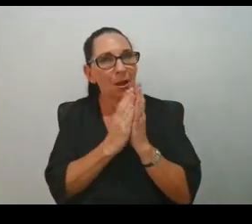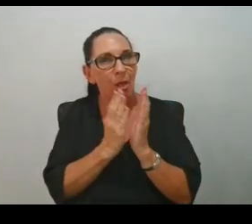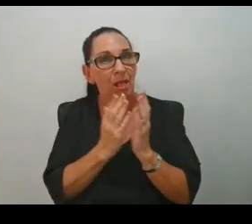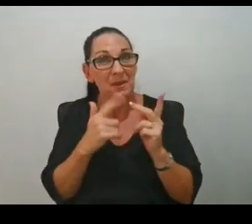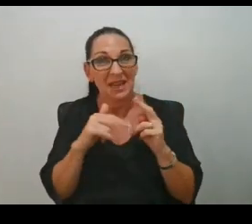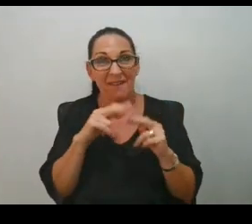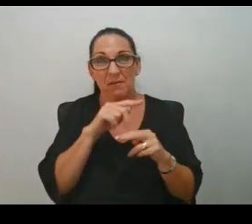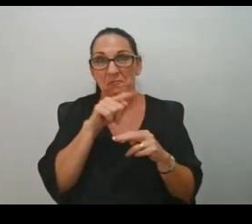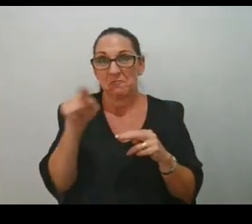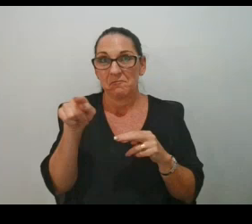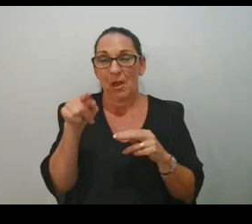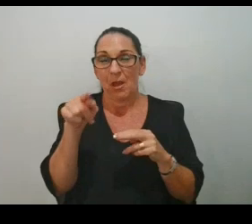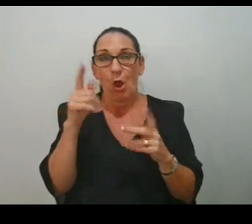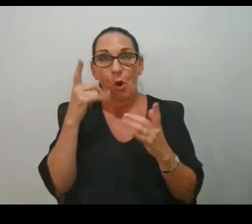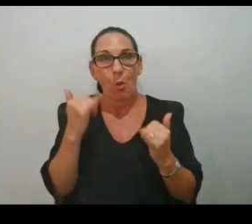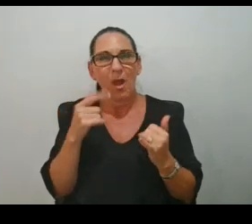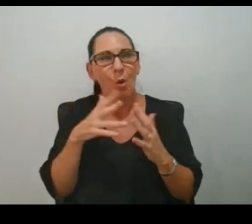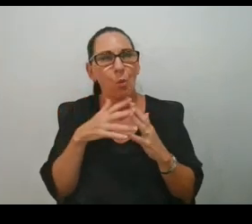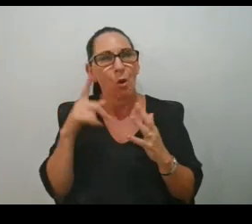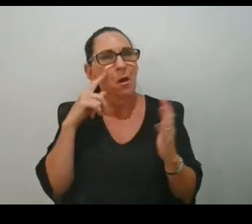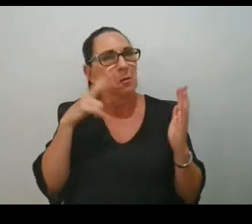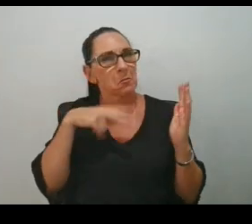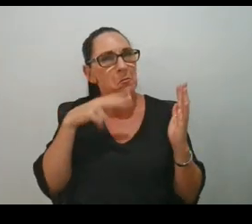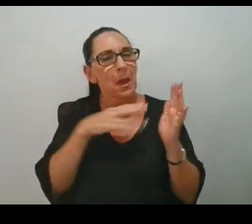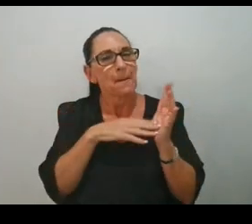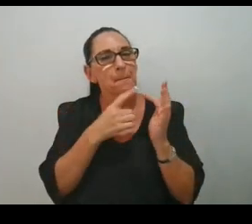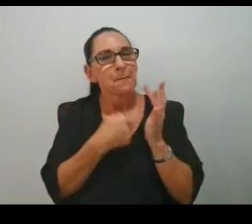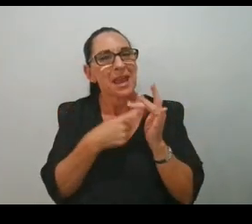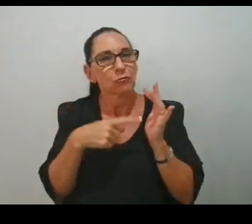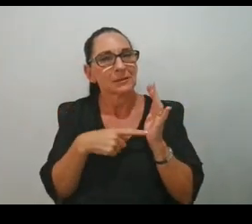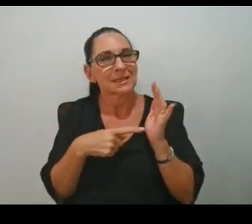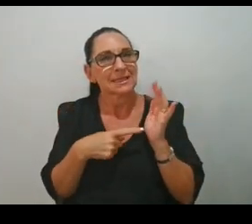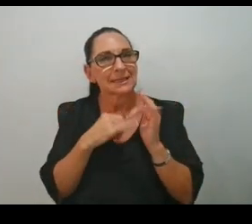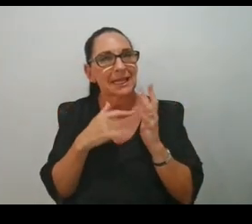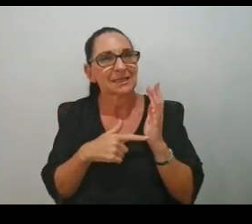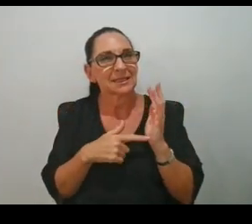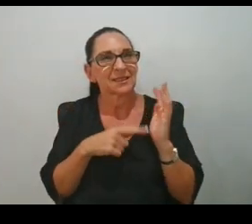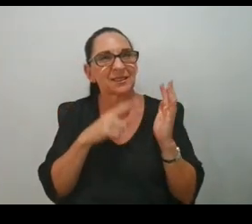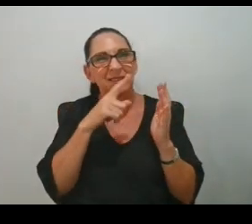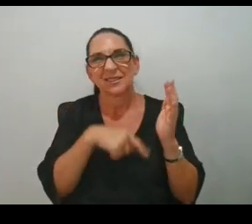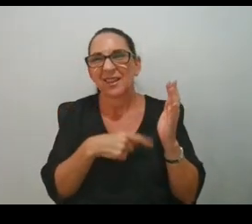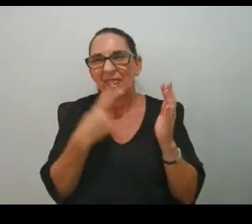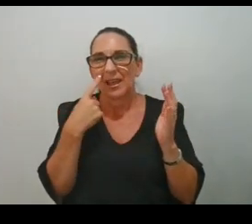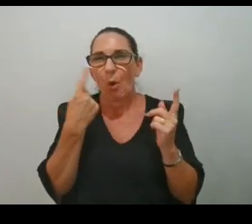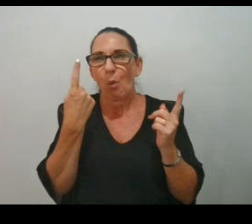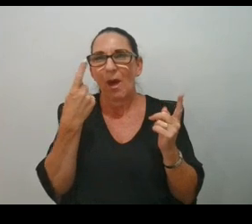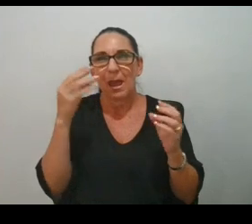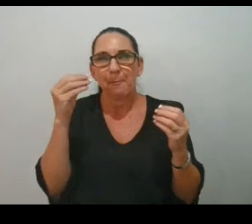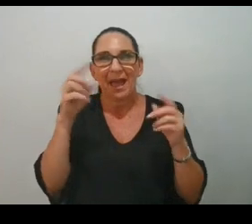look at that and read through our merit test it's only one page really of which outlines